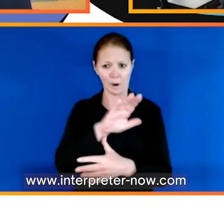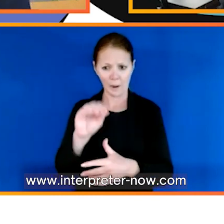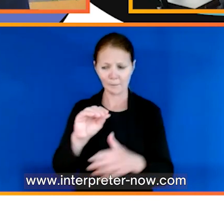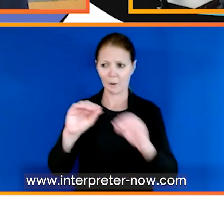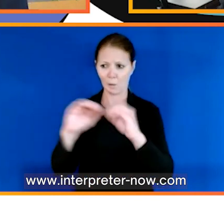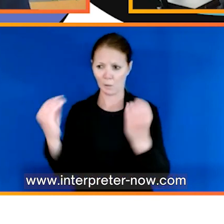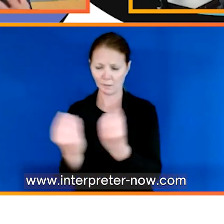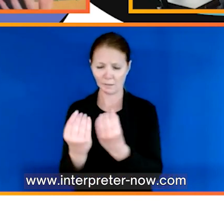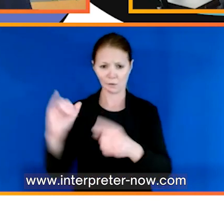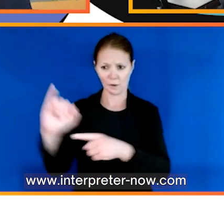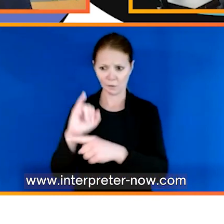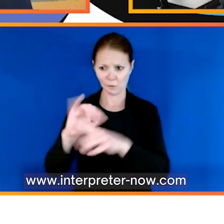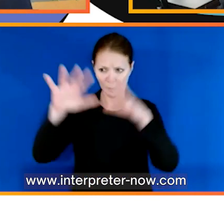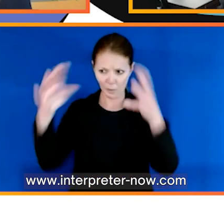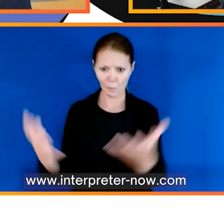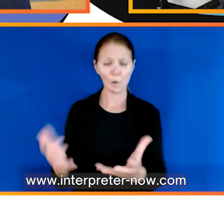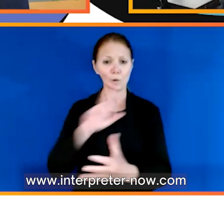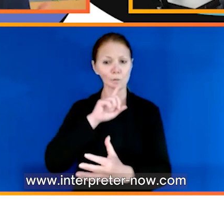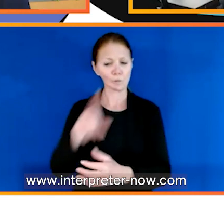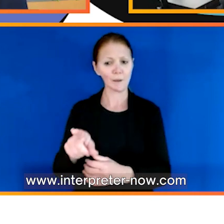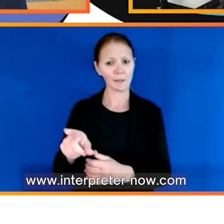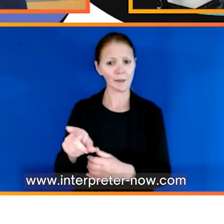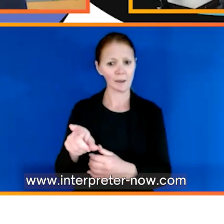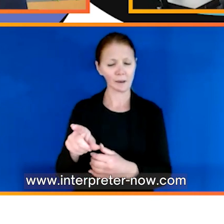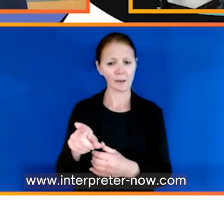our organizations, our industries, and the world ultimately.